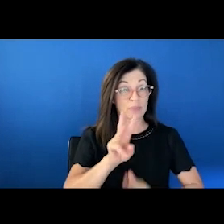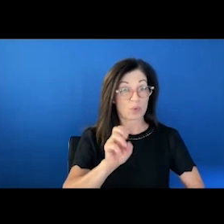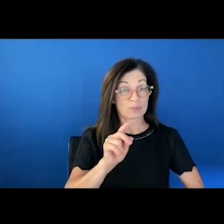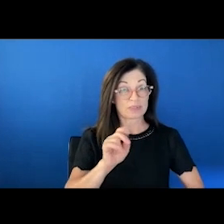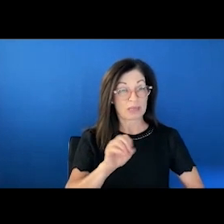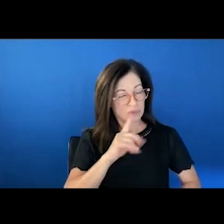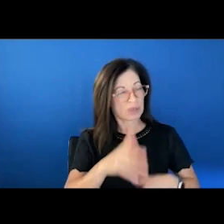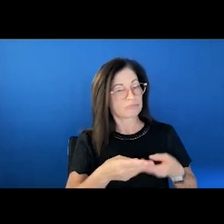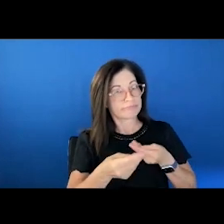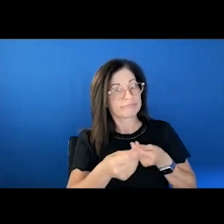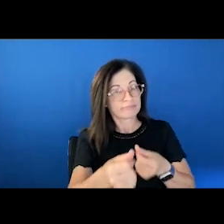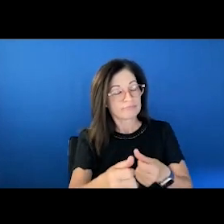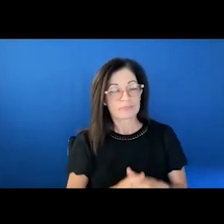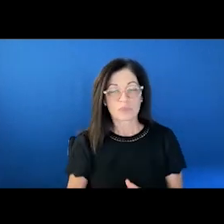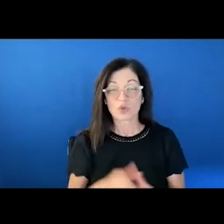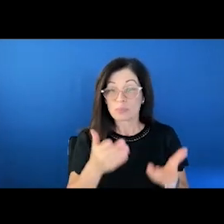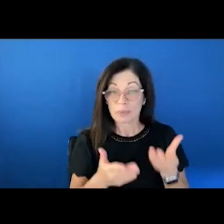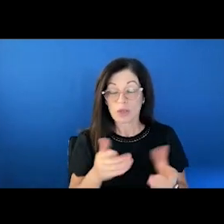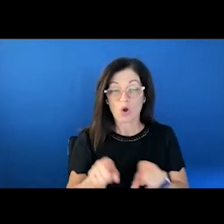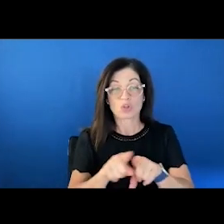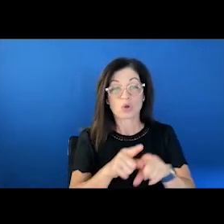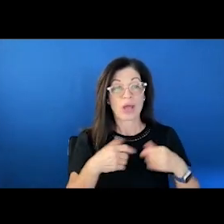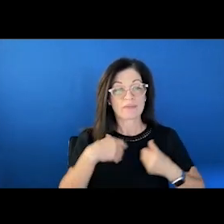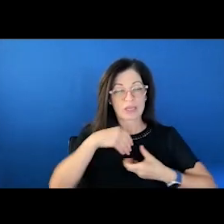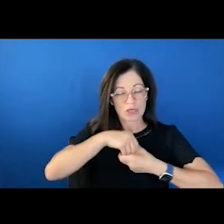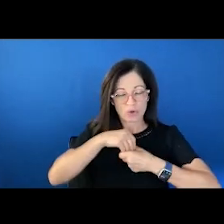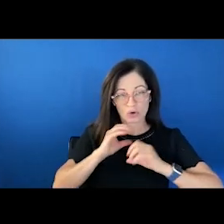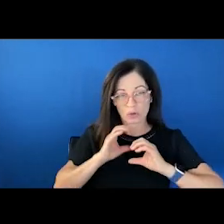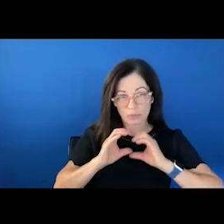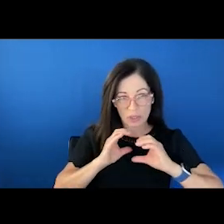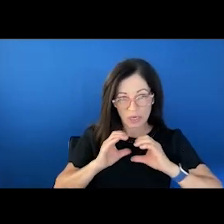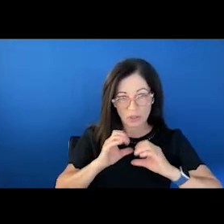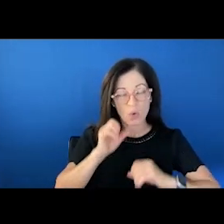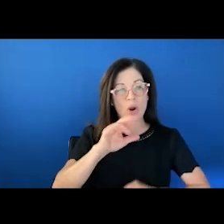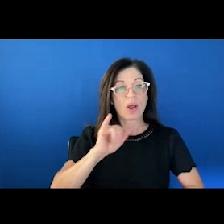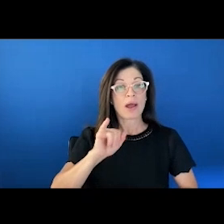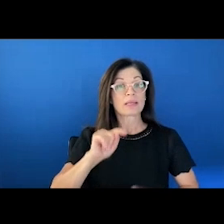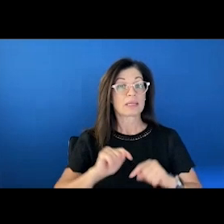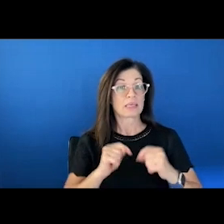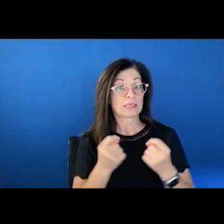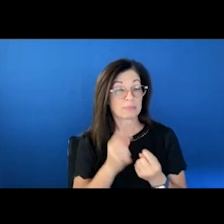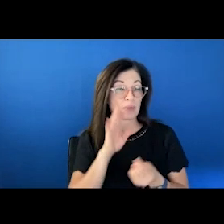get your website developed is pretty streamlined. You may also have an internal communications or